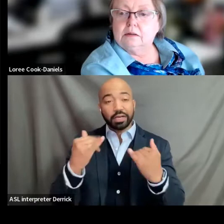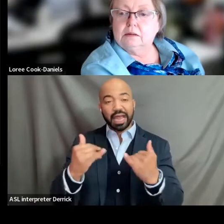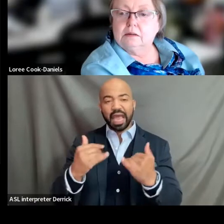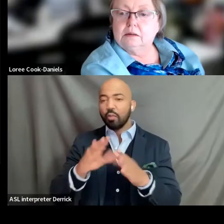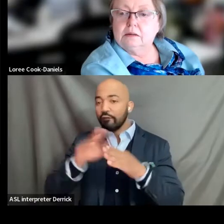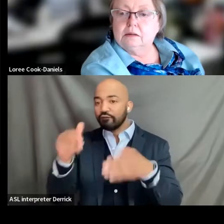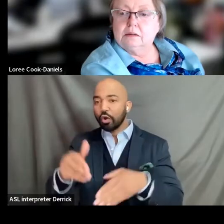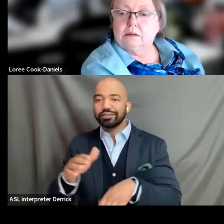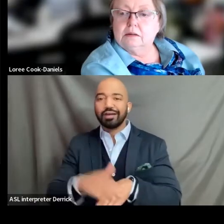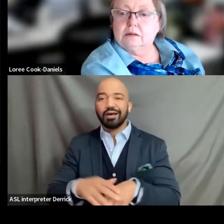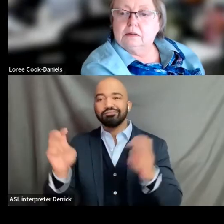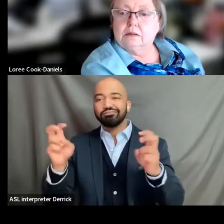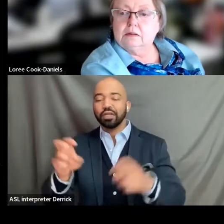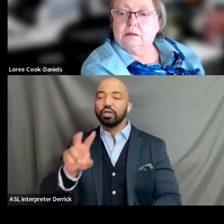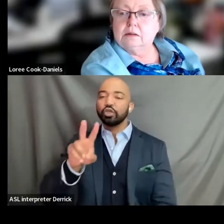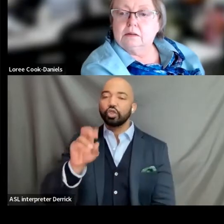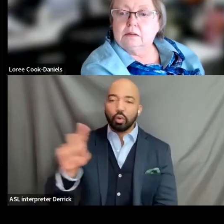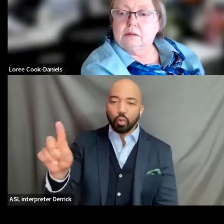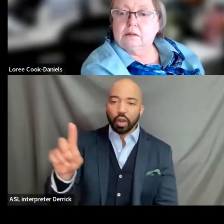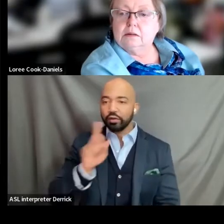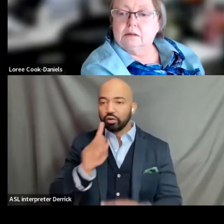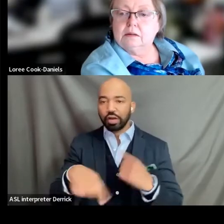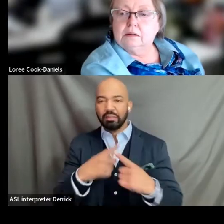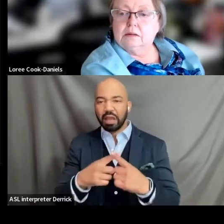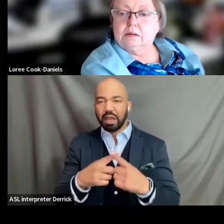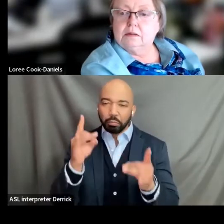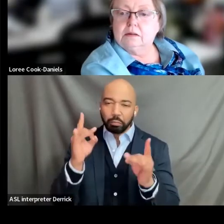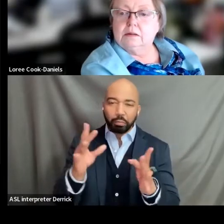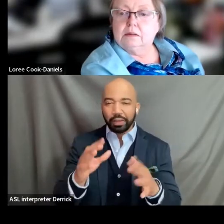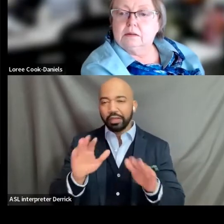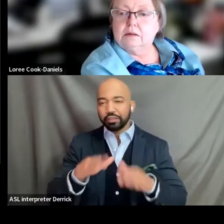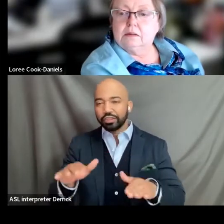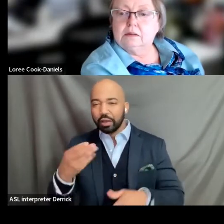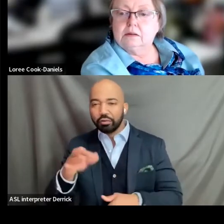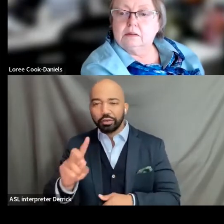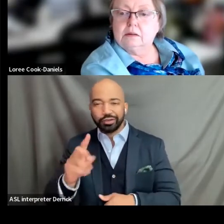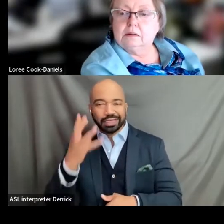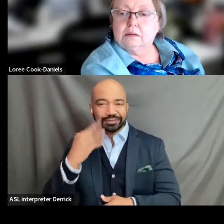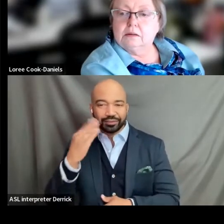of looking at adverse childhood experiences and the relationship of trauma to health.